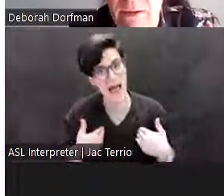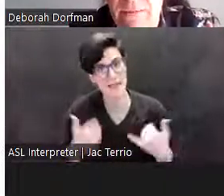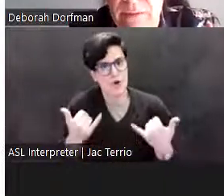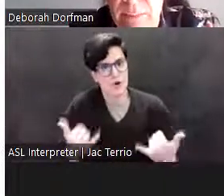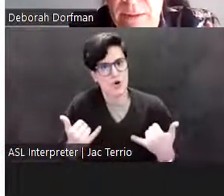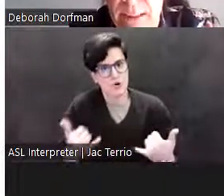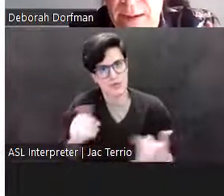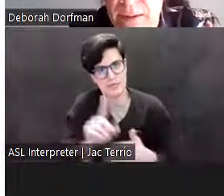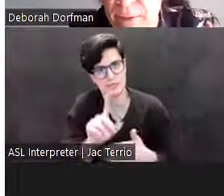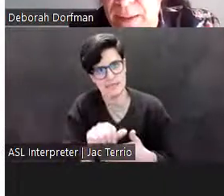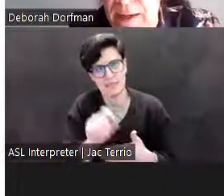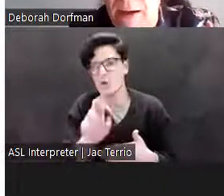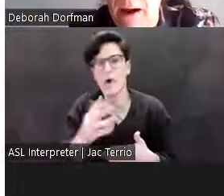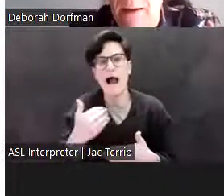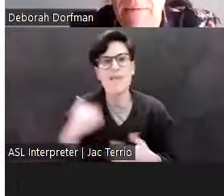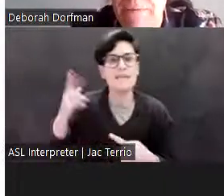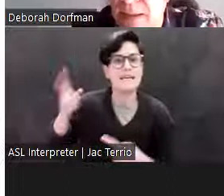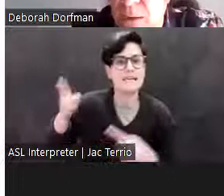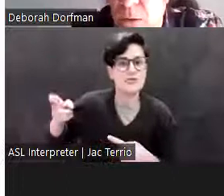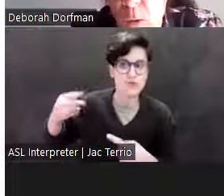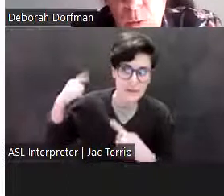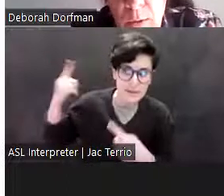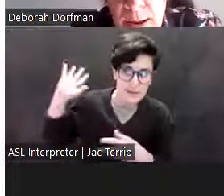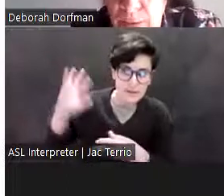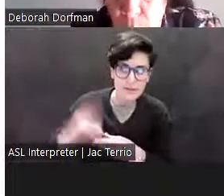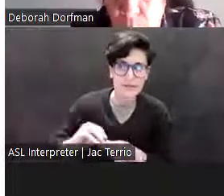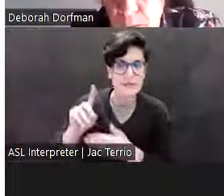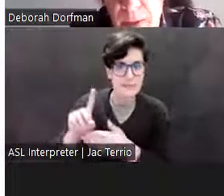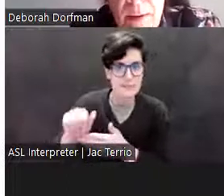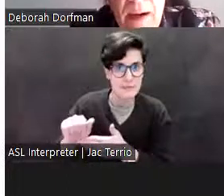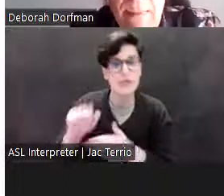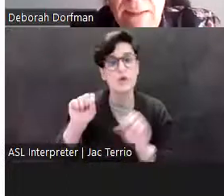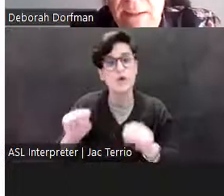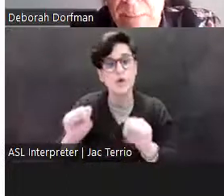of a disability, and that can be a physical or and or mental impairment.